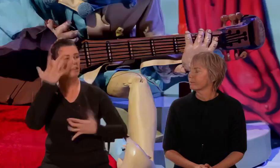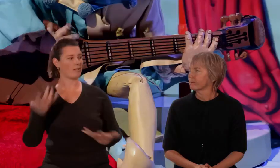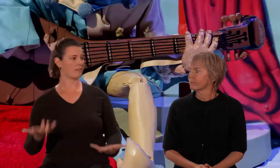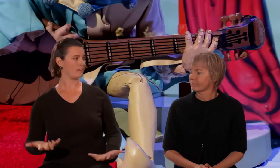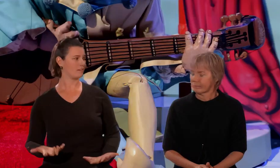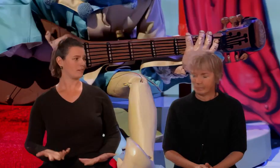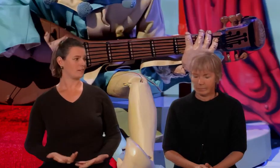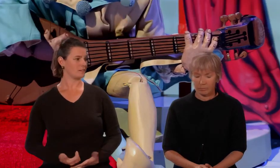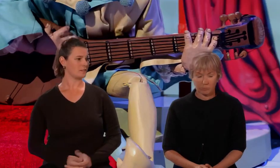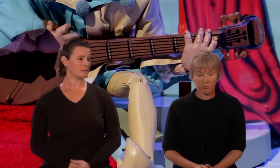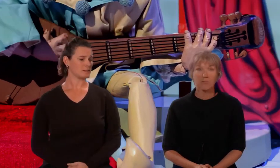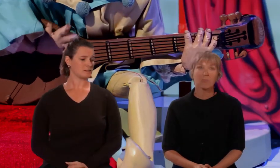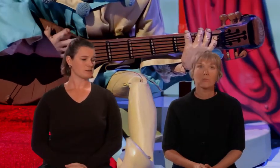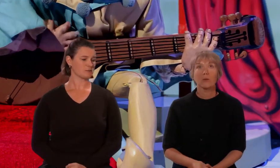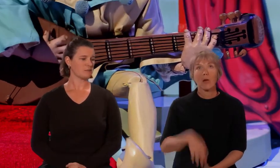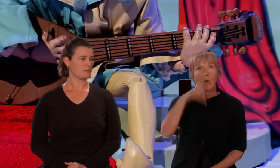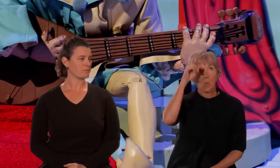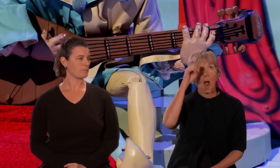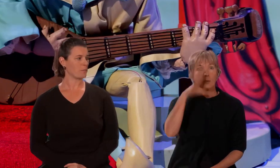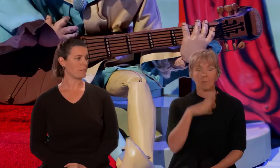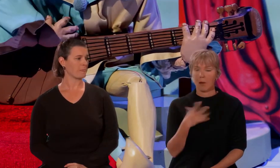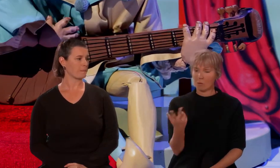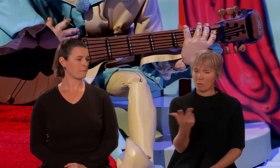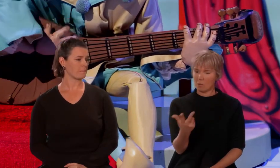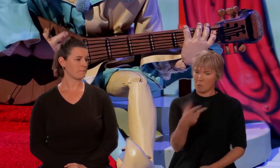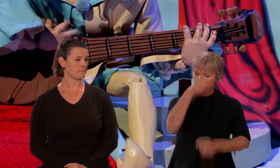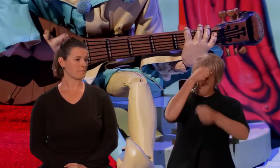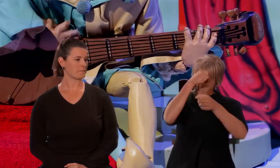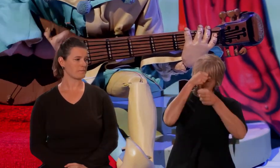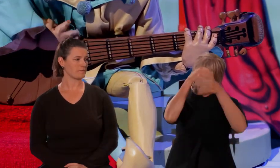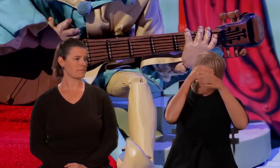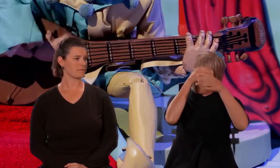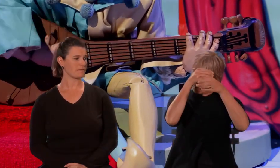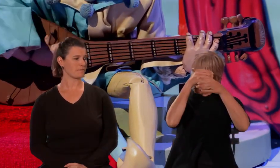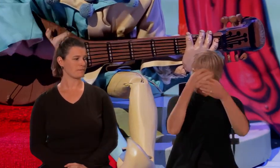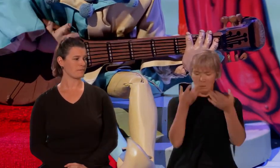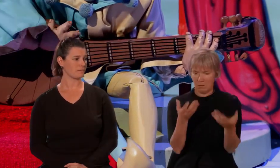[jester] Your wise men know everything. And if they cannot hide the moon,